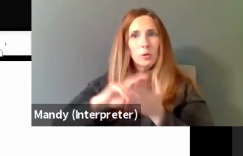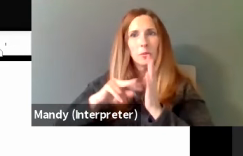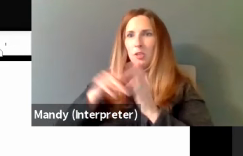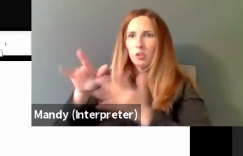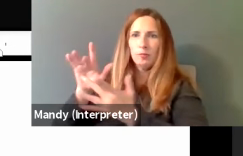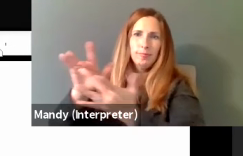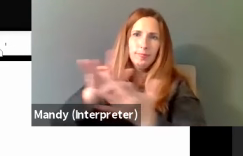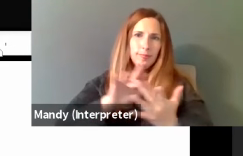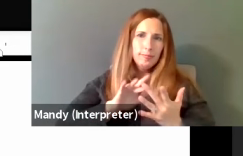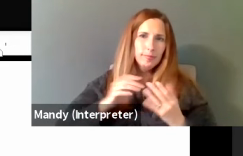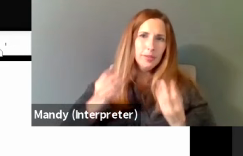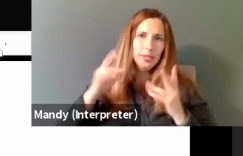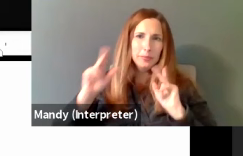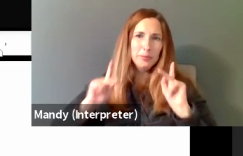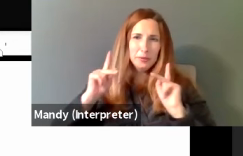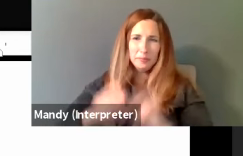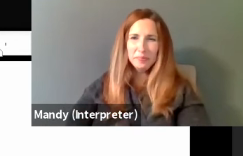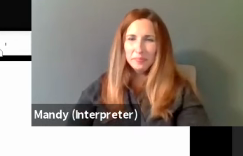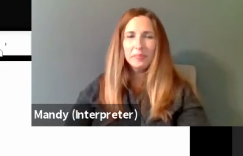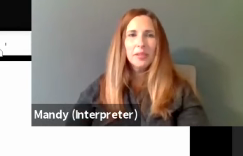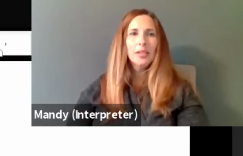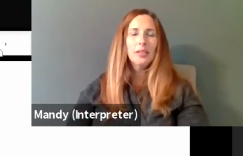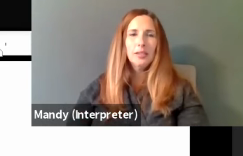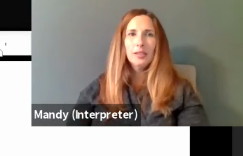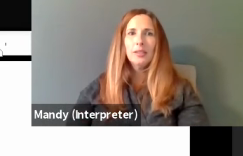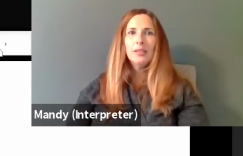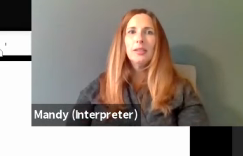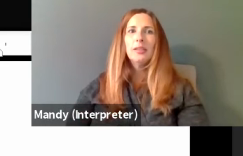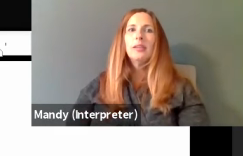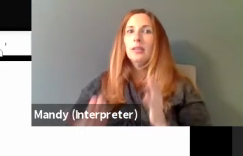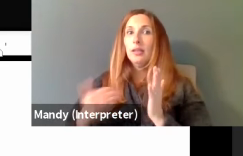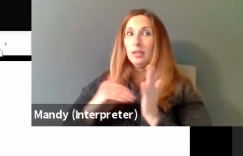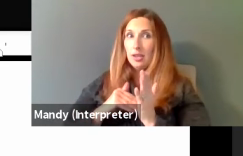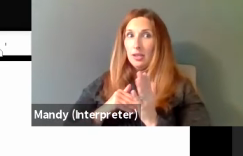Again, I would mention your own staff and do a little bit of a,